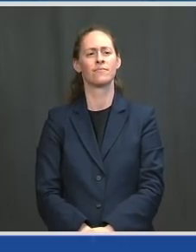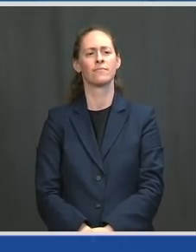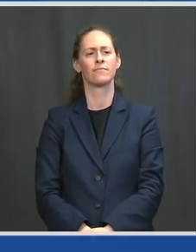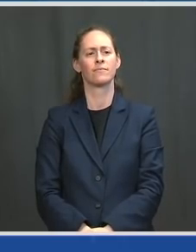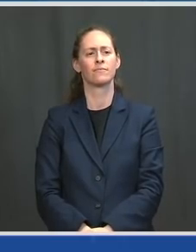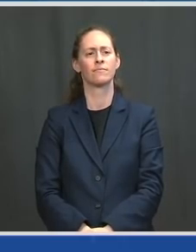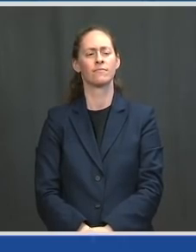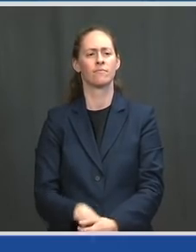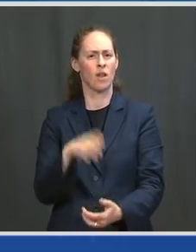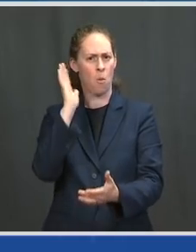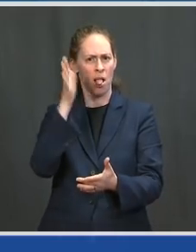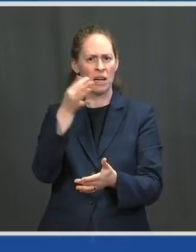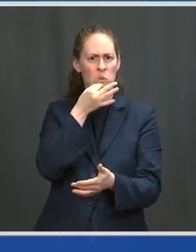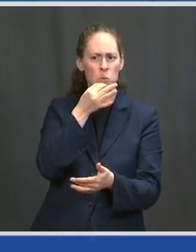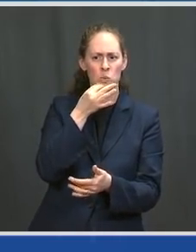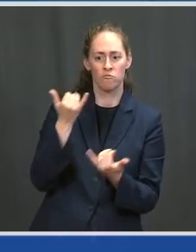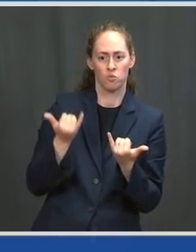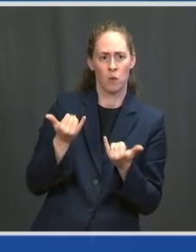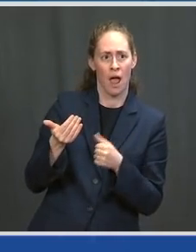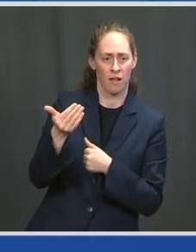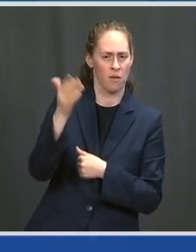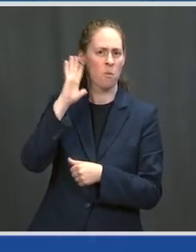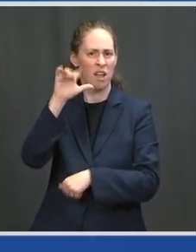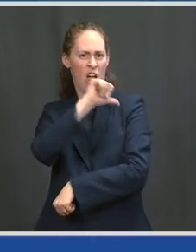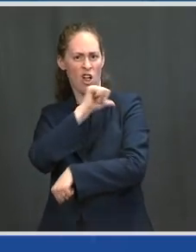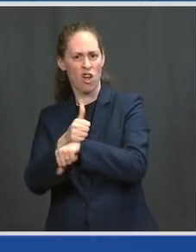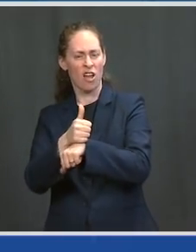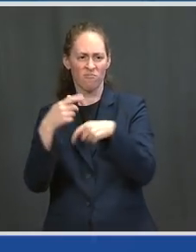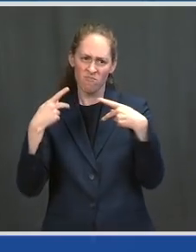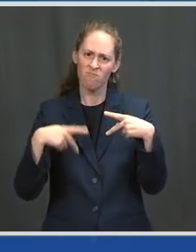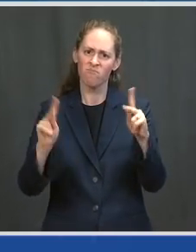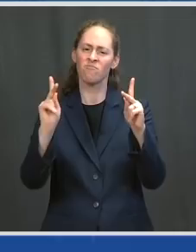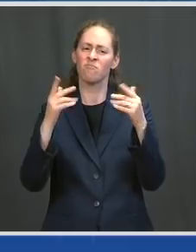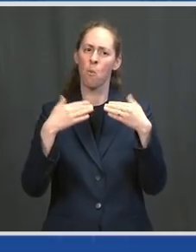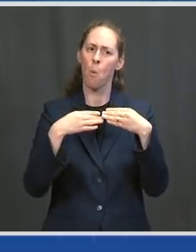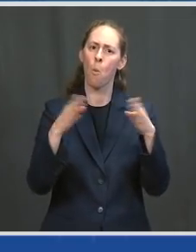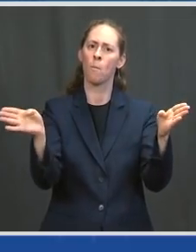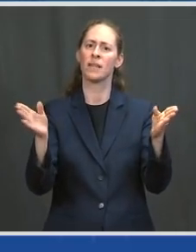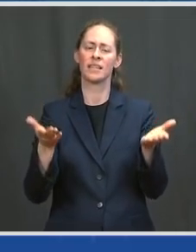a safe and effective COVID-19 vaccine for adolescents over the 12 years of age.